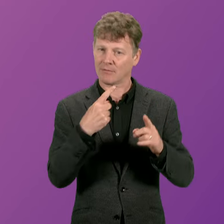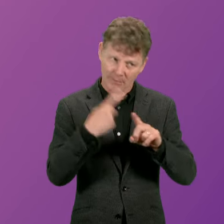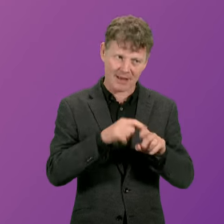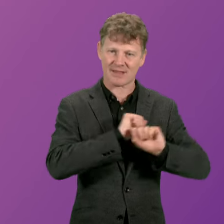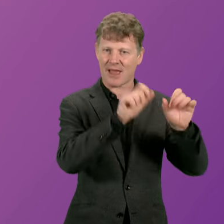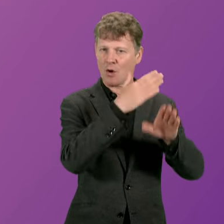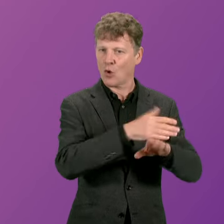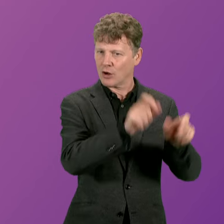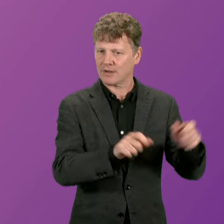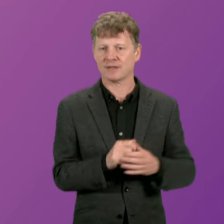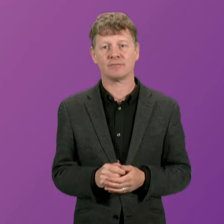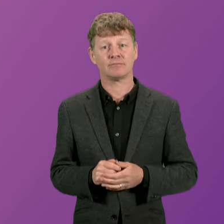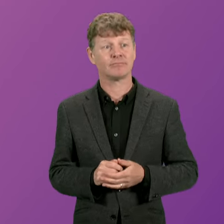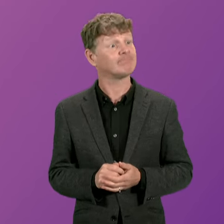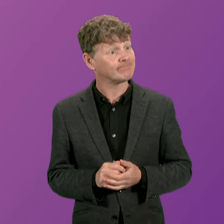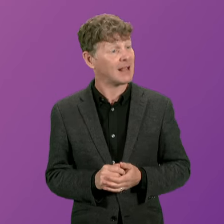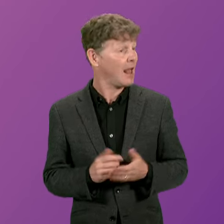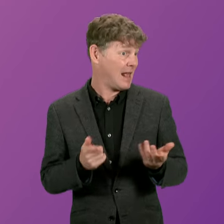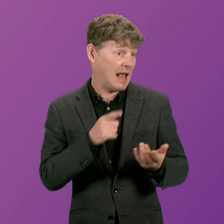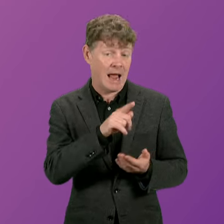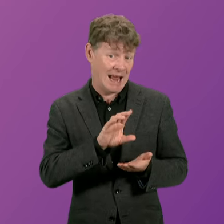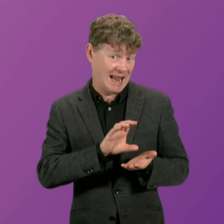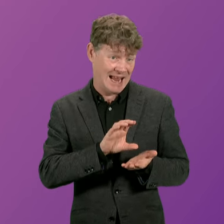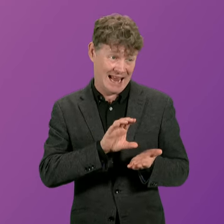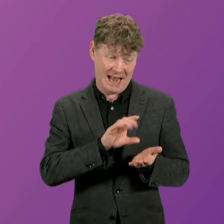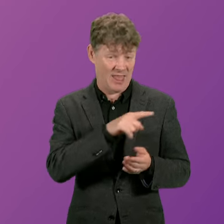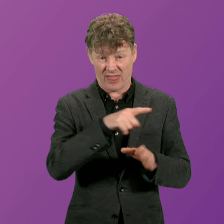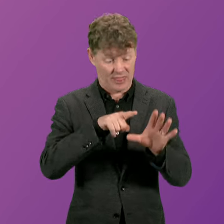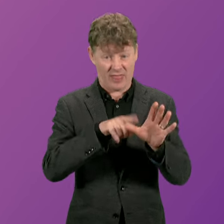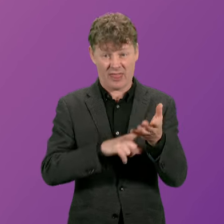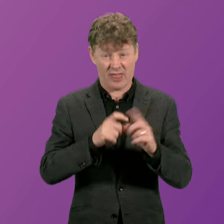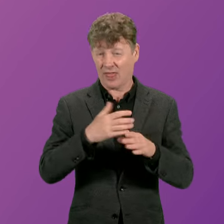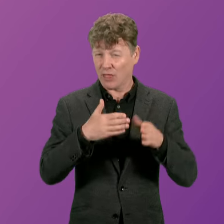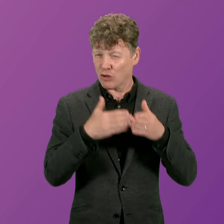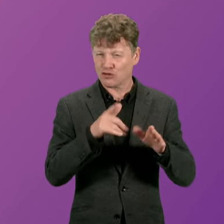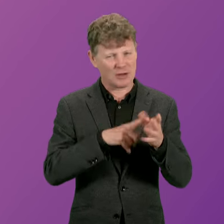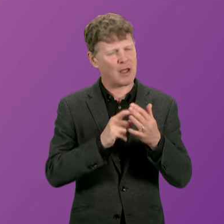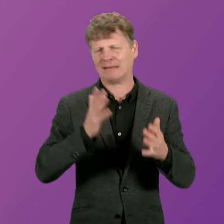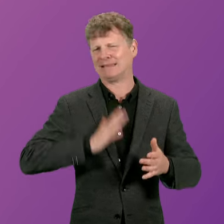Investment is essential to reconfigure the yard and undo changes that were made when